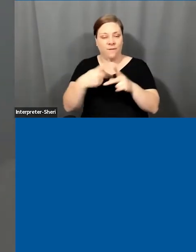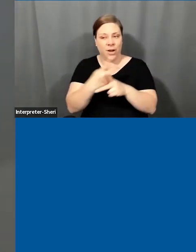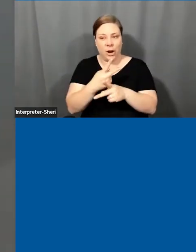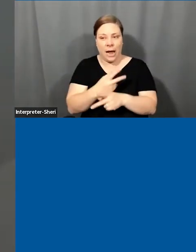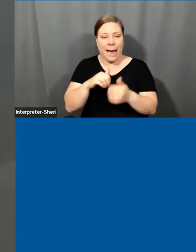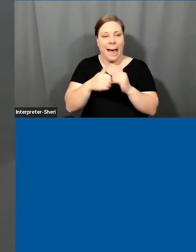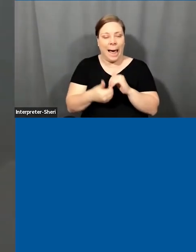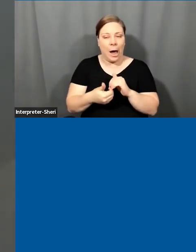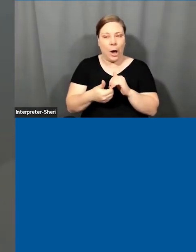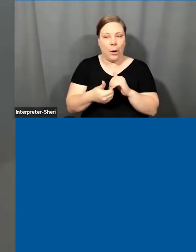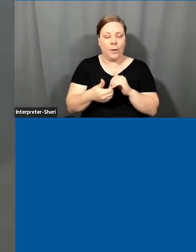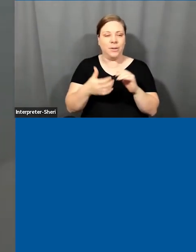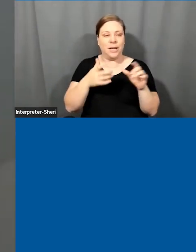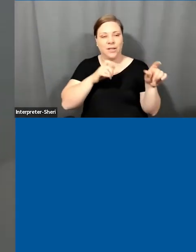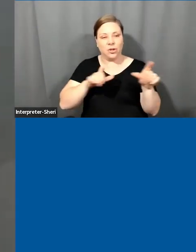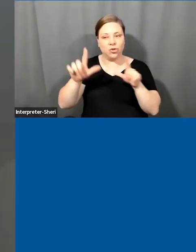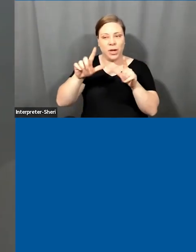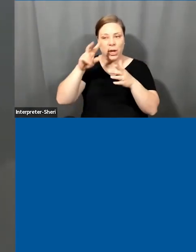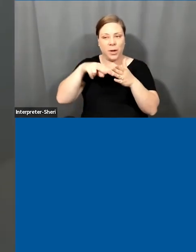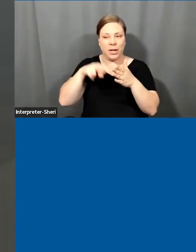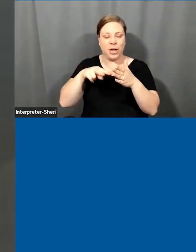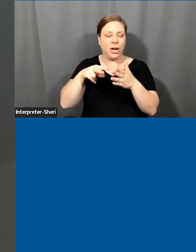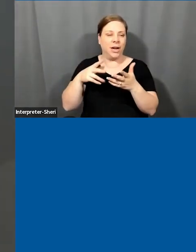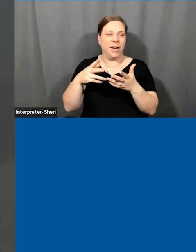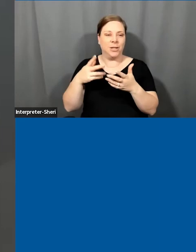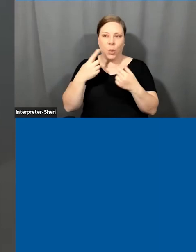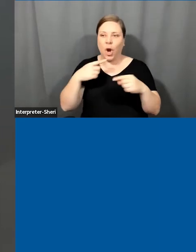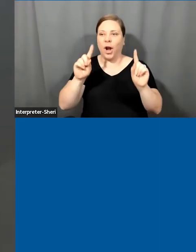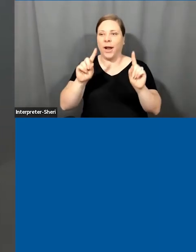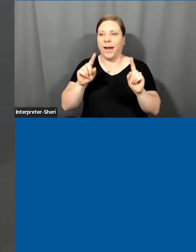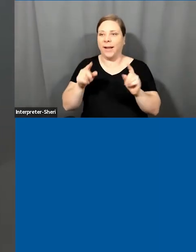He was very confused and he had no idea what he was doing.